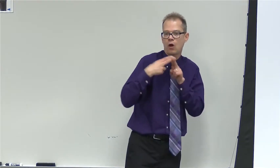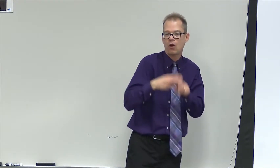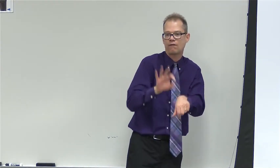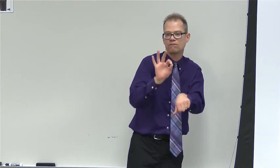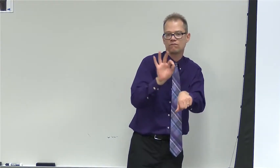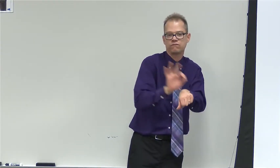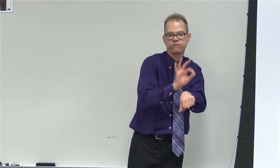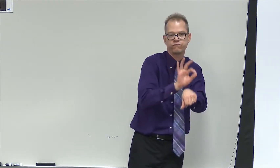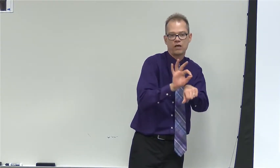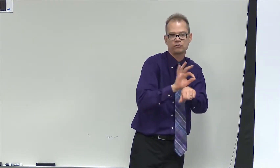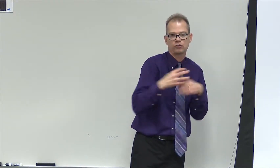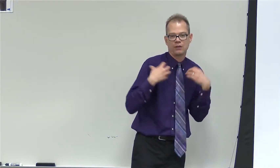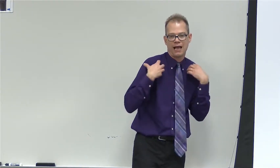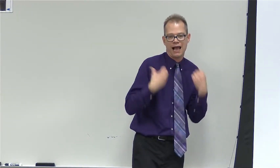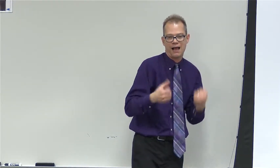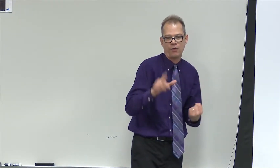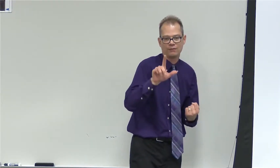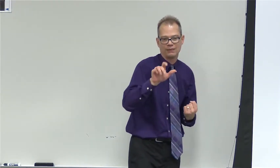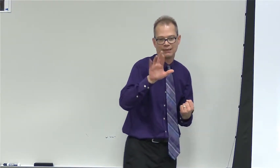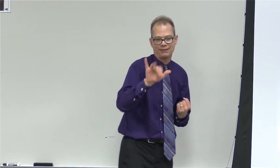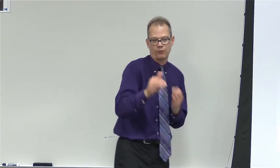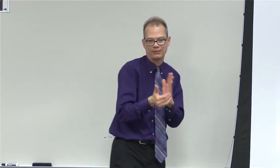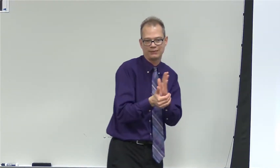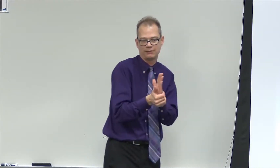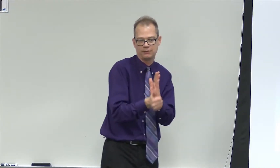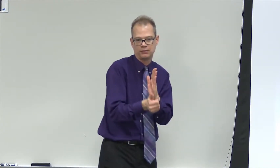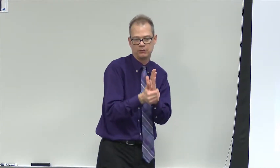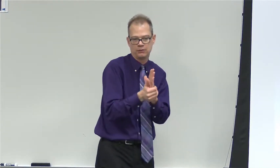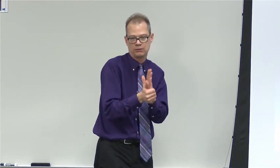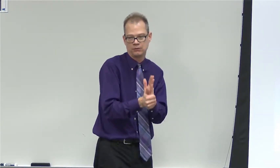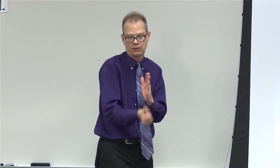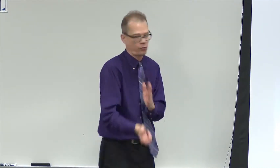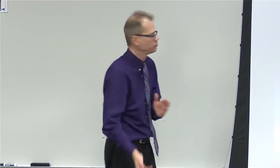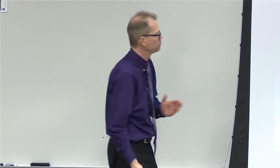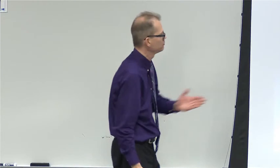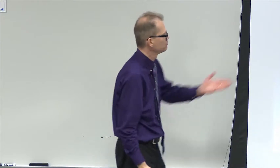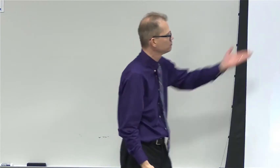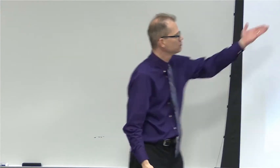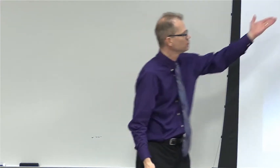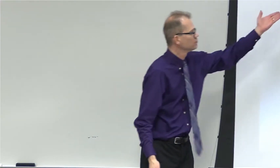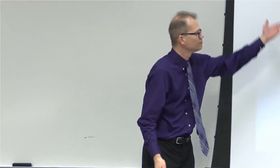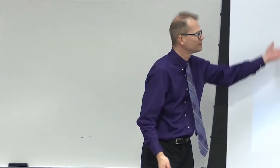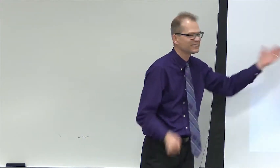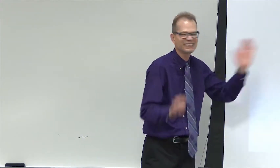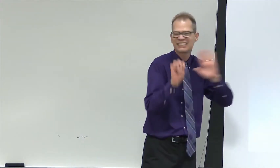which is more of a functional health-care literacy.